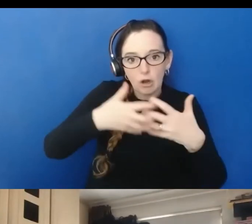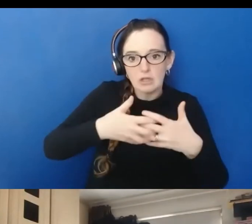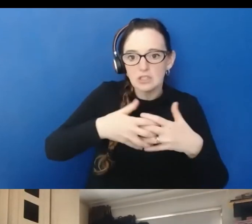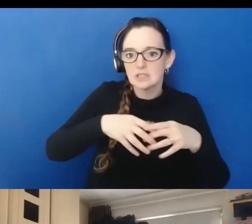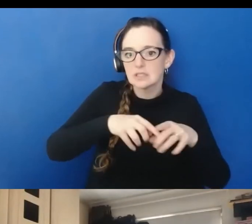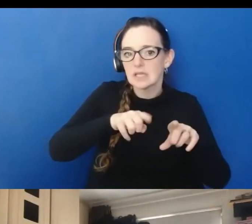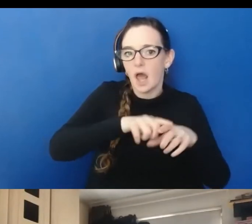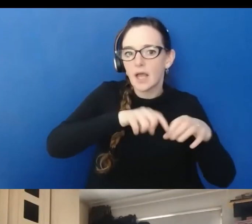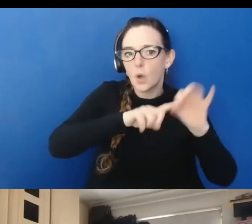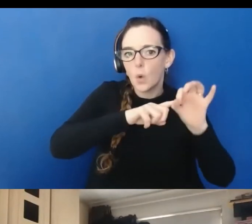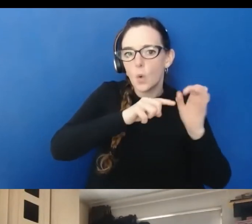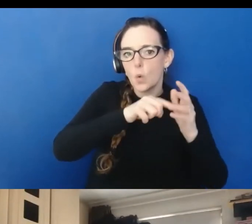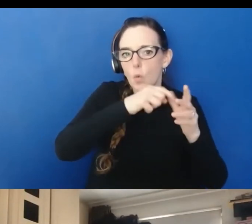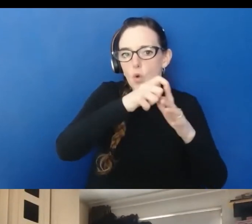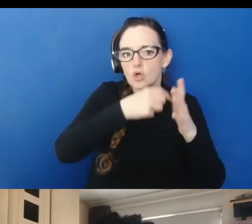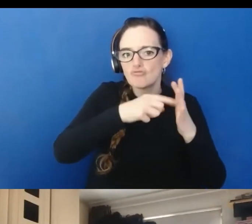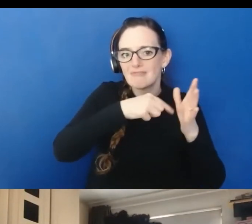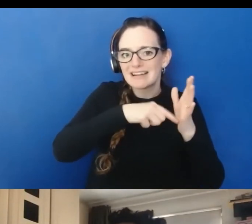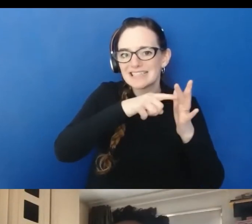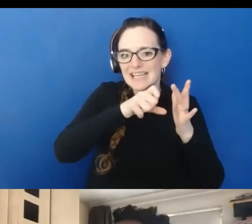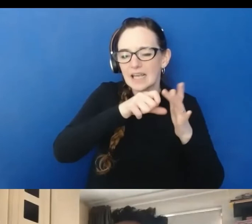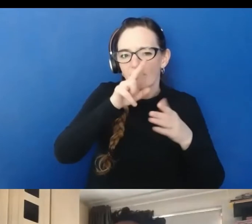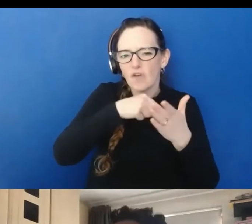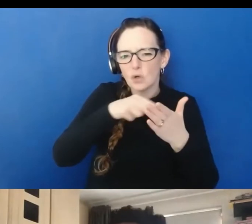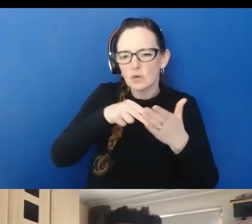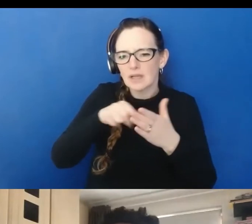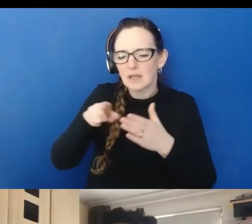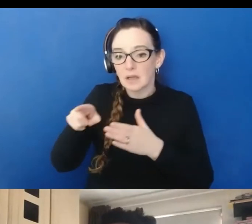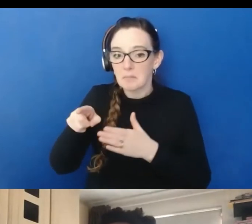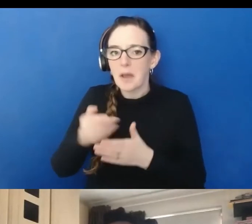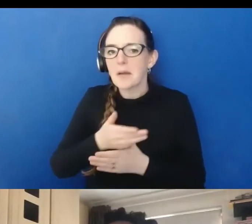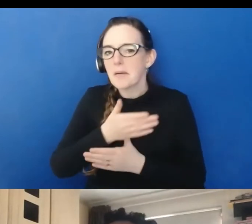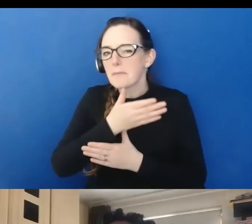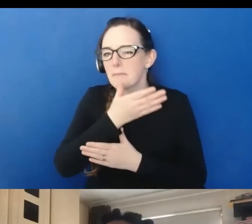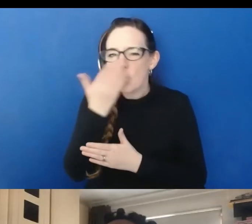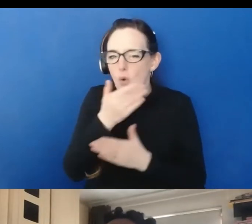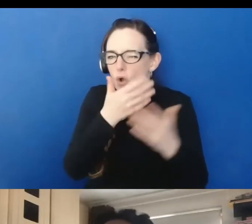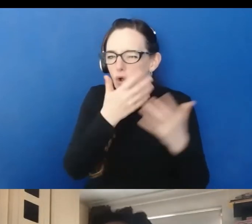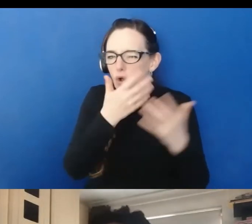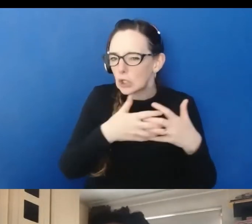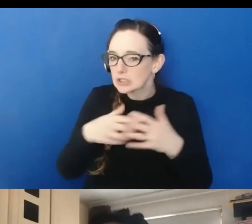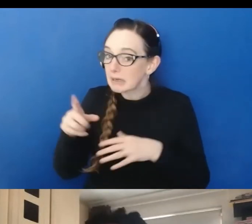How possible would Black Swan be without those? Or could Black Swan only exist in the context